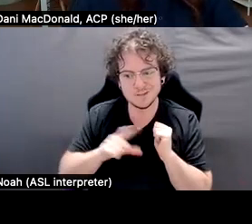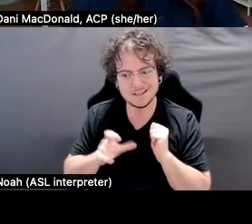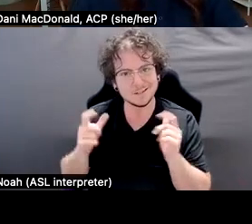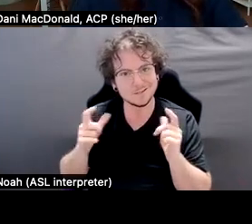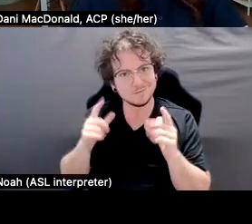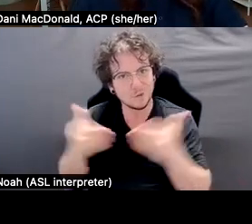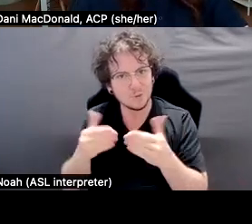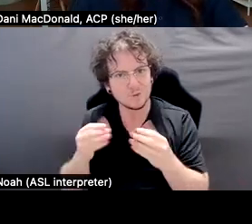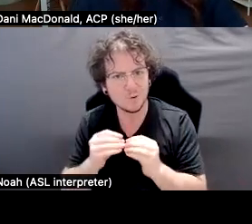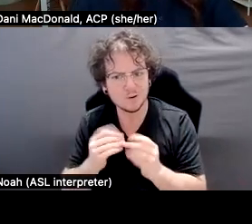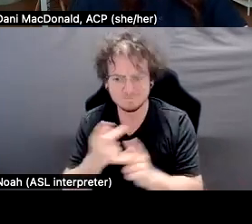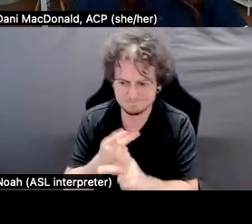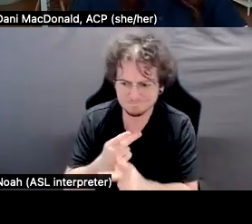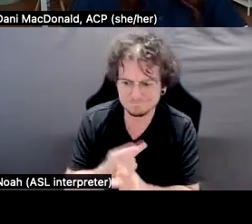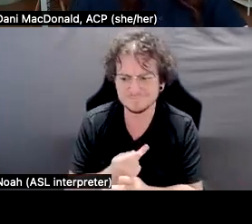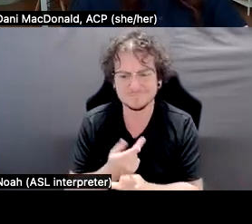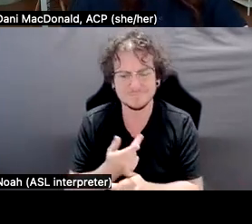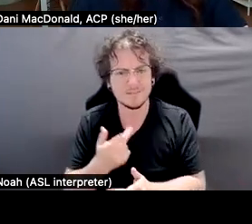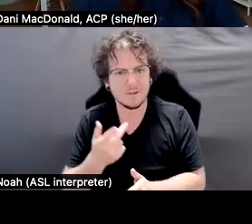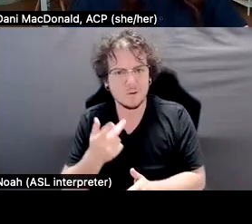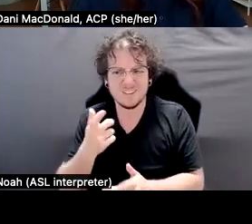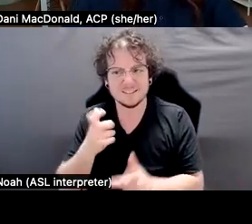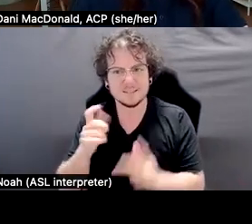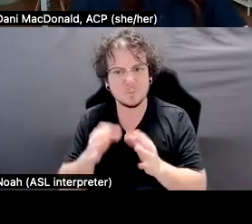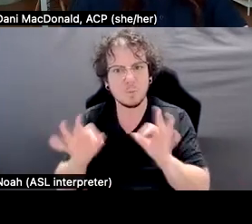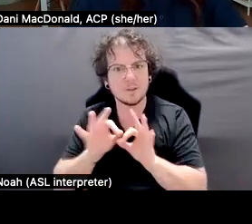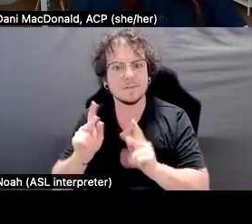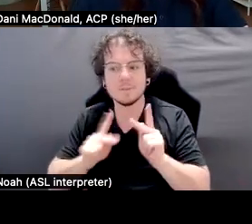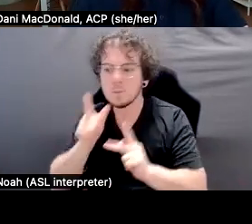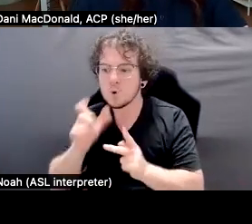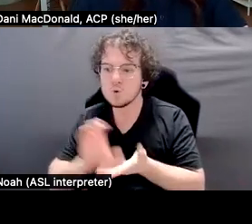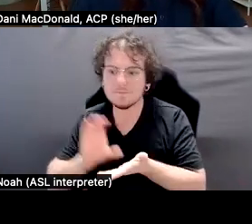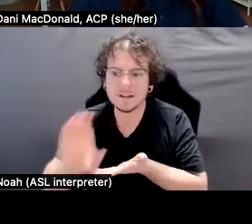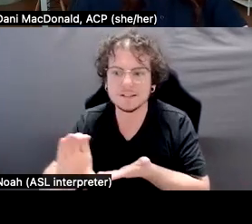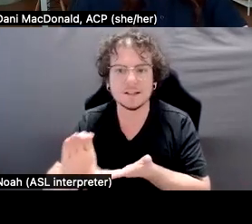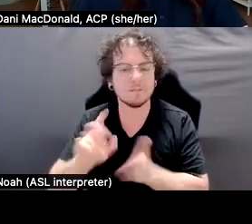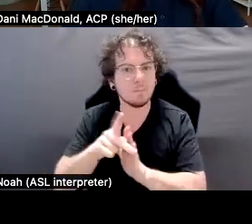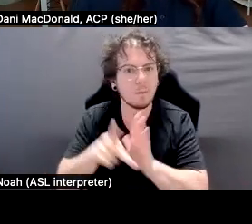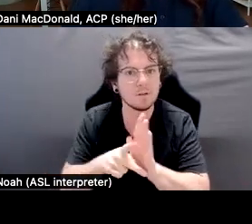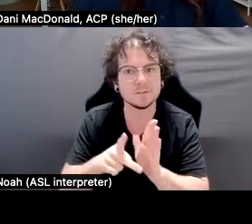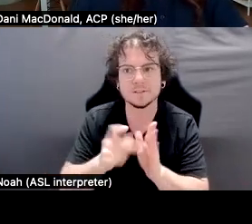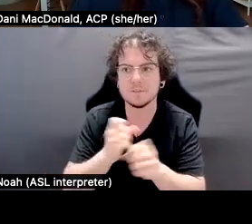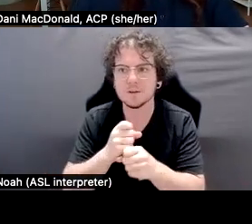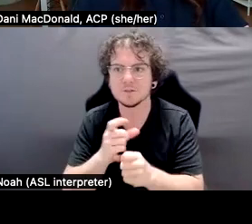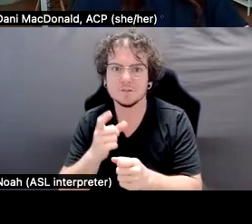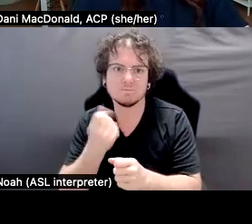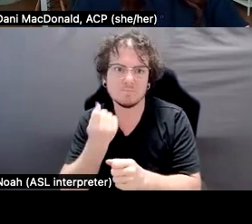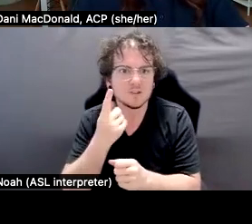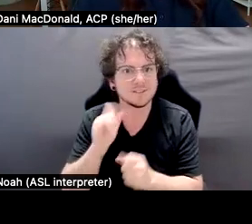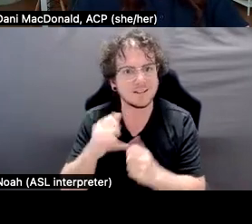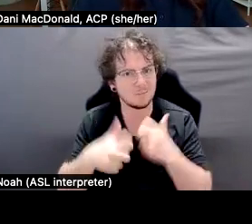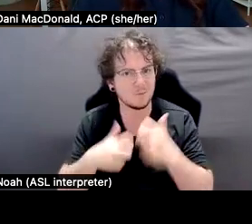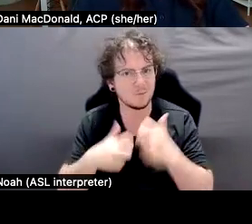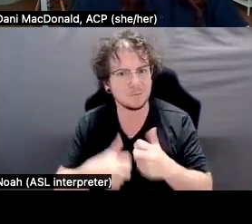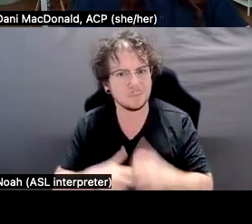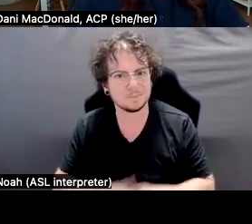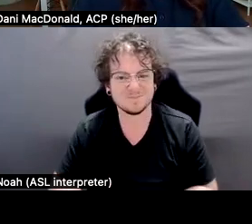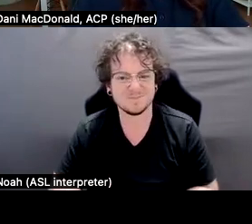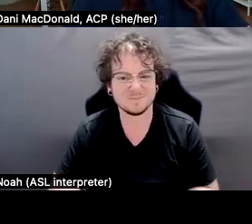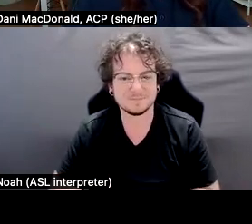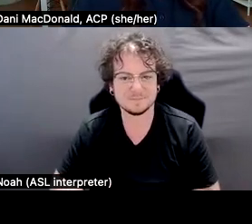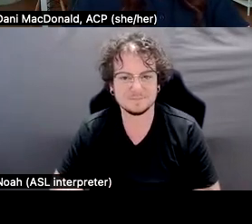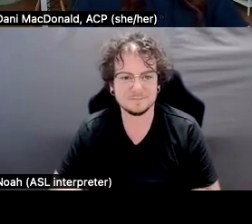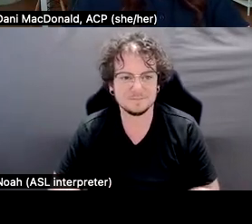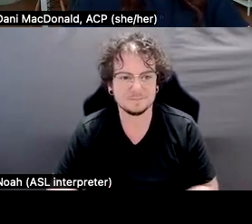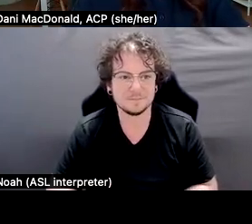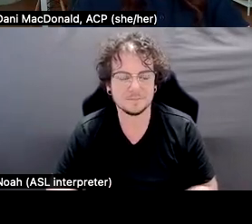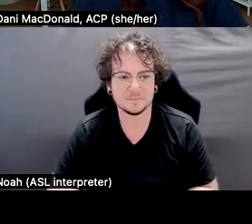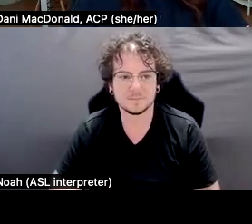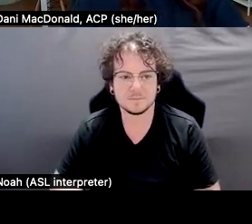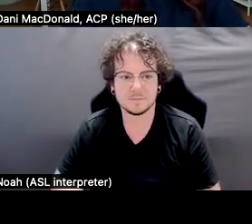and also from funders and policy makers alike. So, moving on to geography, unsurprisingly,